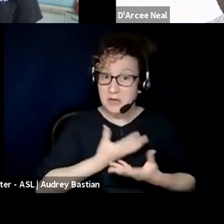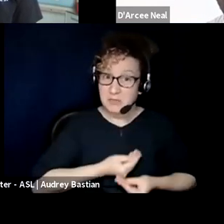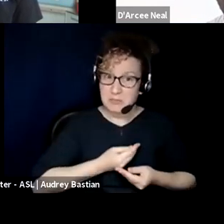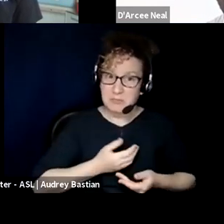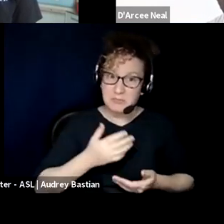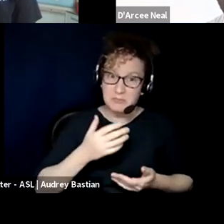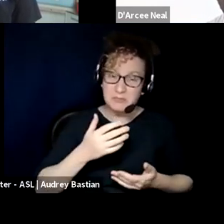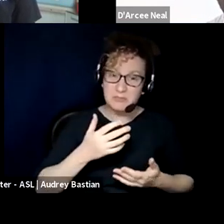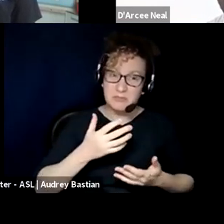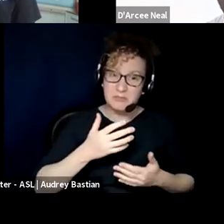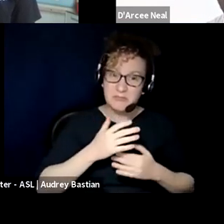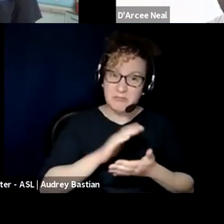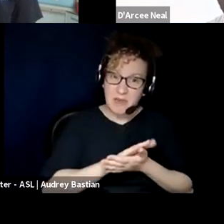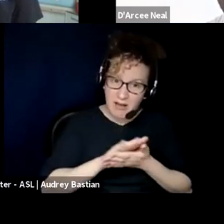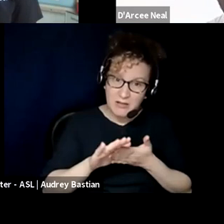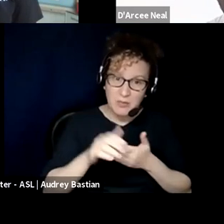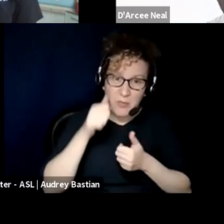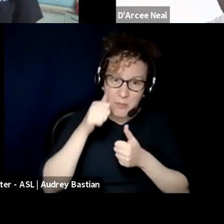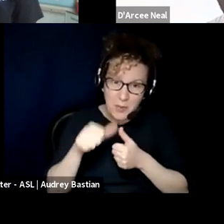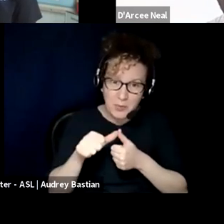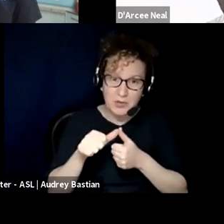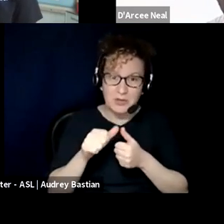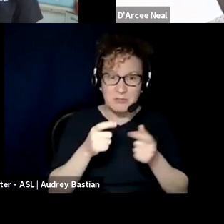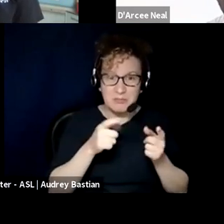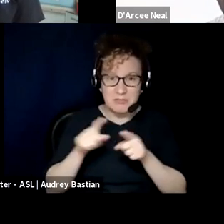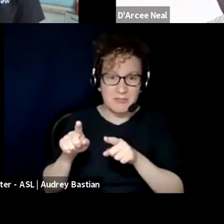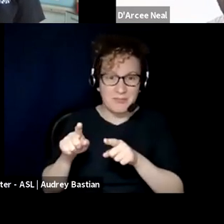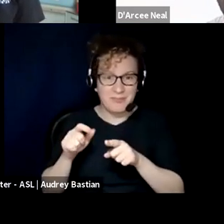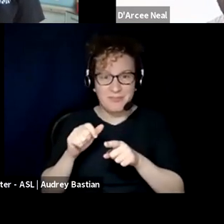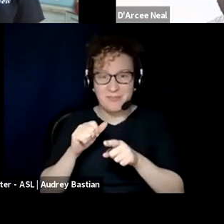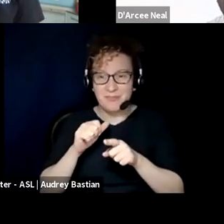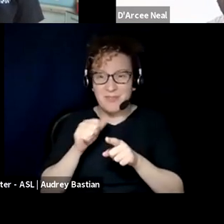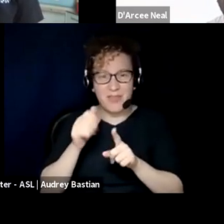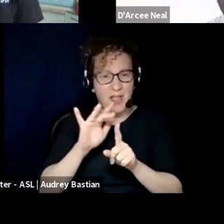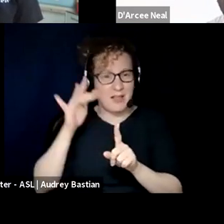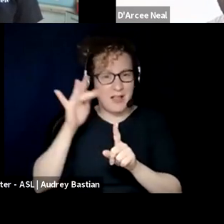incidents that may not have been the highlight of your time abroad. It is really informative.